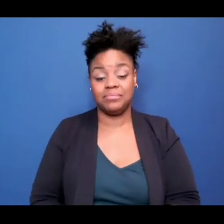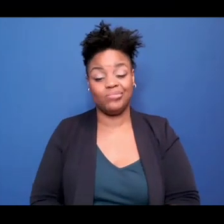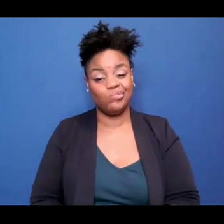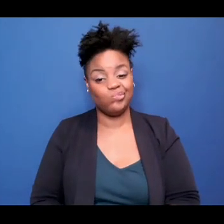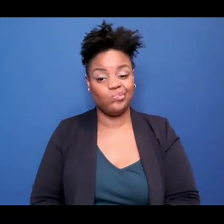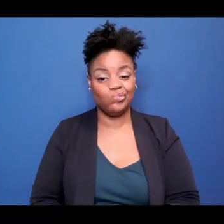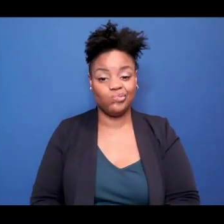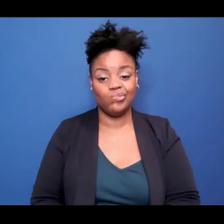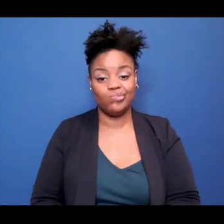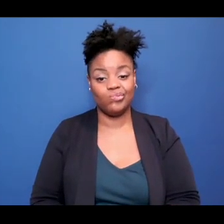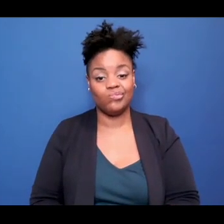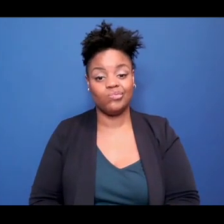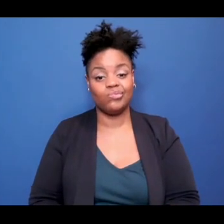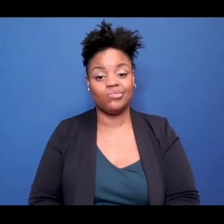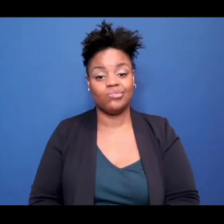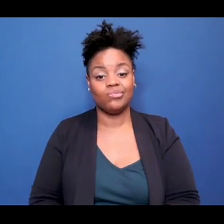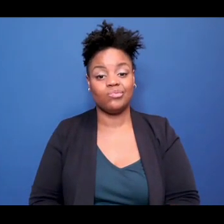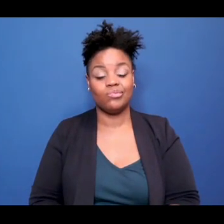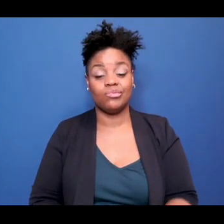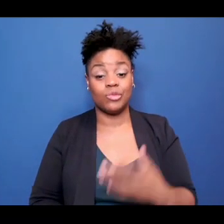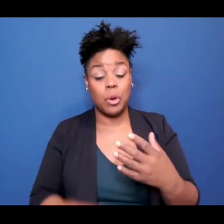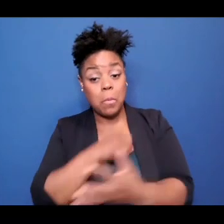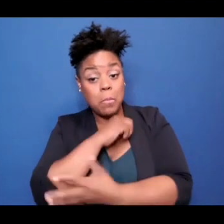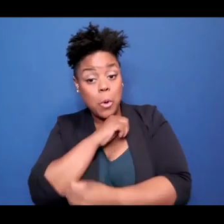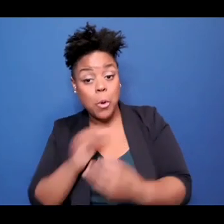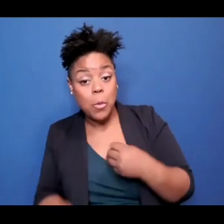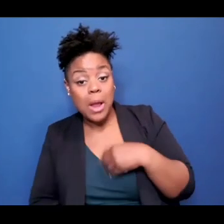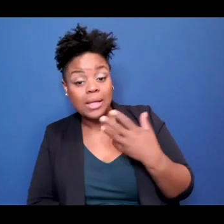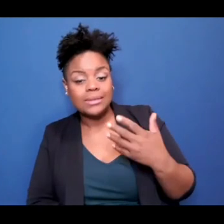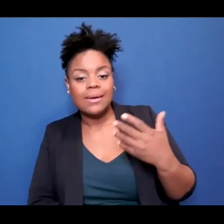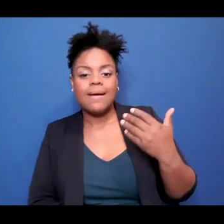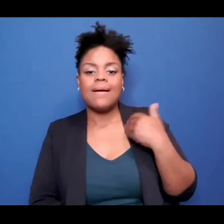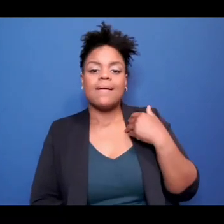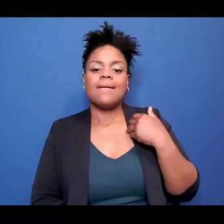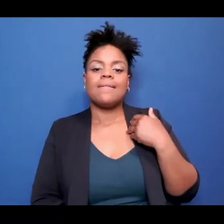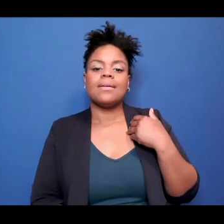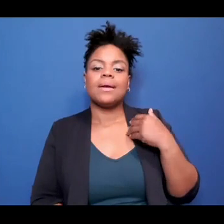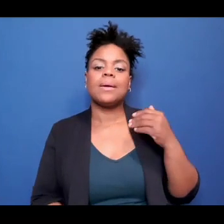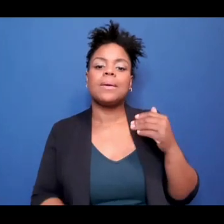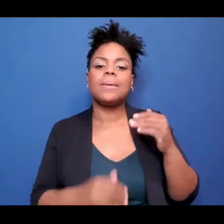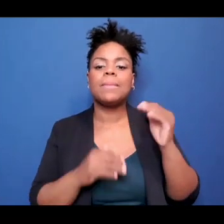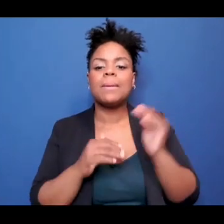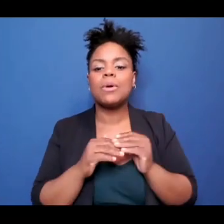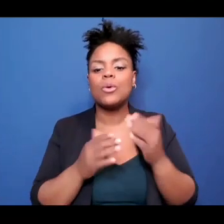ACCRUED FROM WHITENESS BENEFIT HEALTH. POOR MITES MAY HEALTH HEALTH RISKS NOT MERELY DUE TO MEAGER